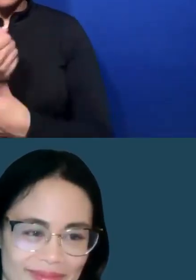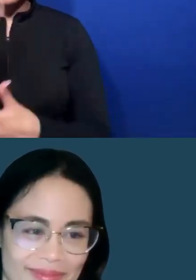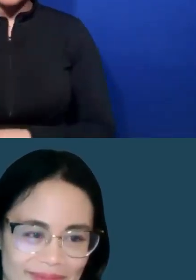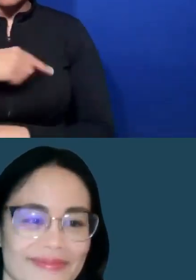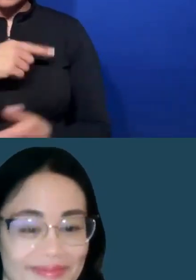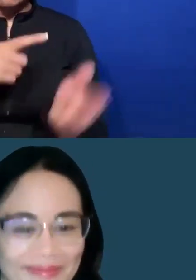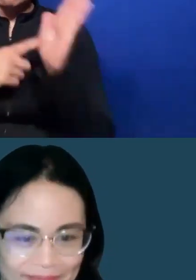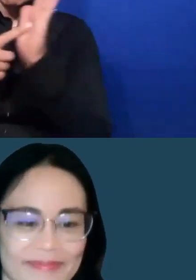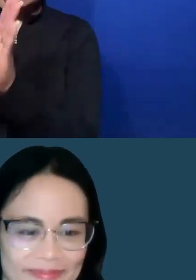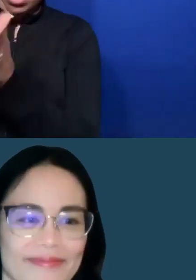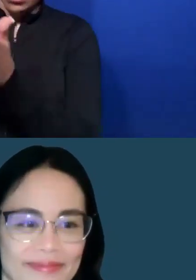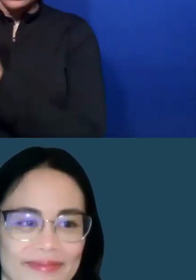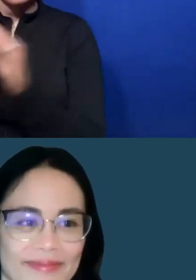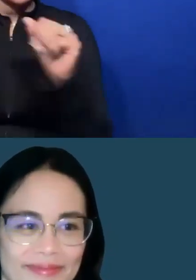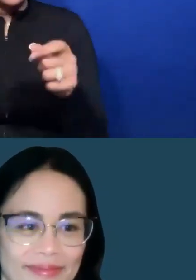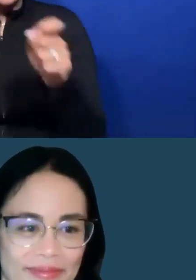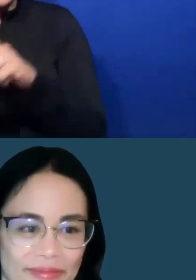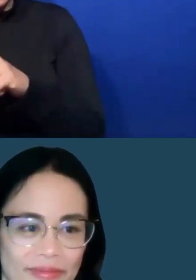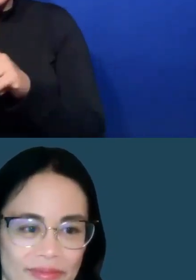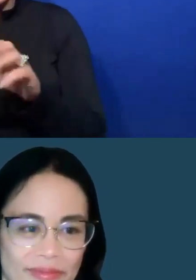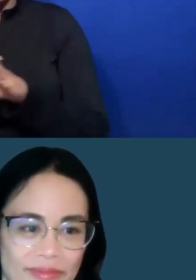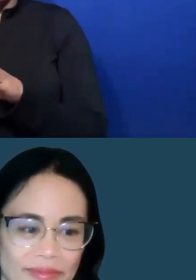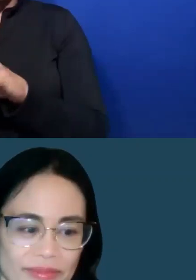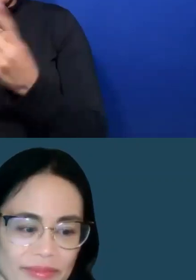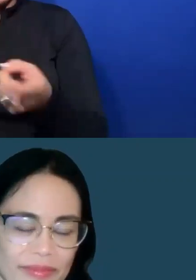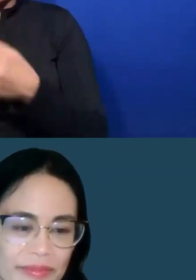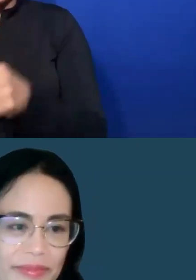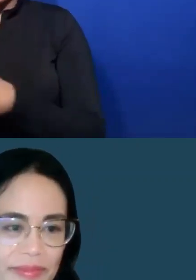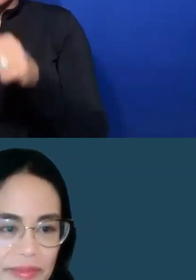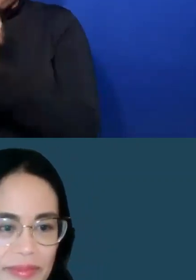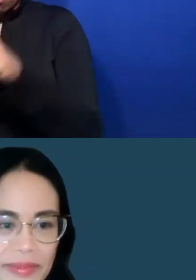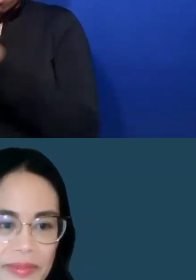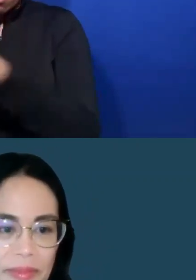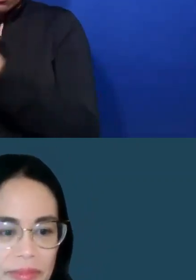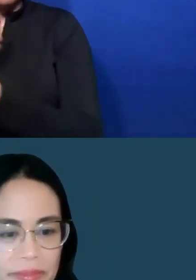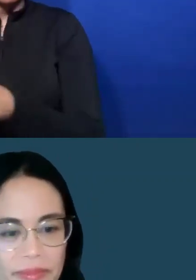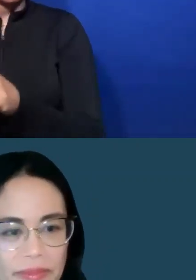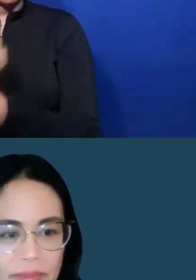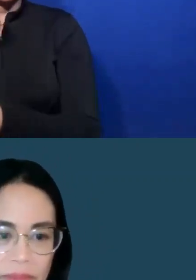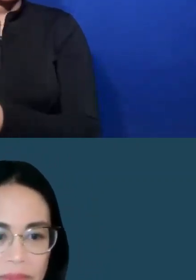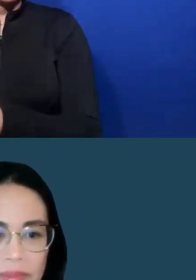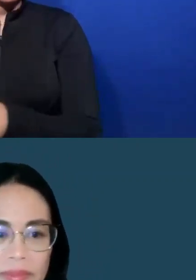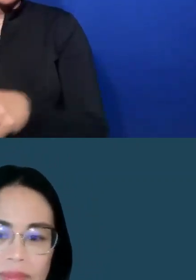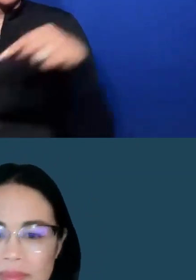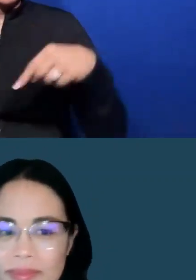And in past years, we've really fought and won on some of these issues. This is the time to advocate.